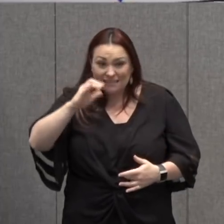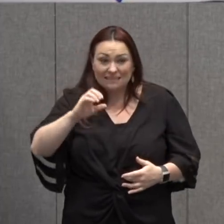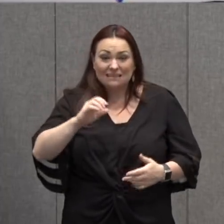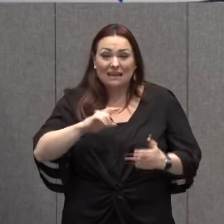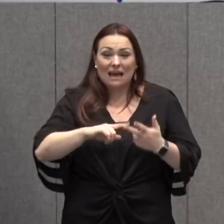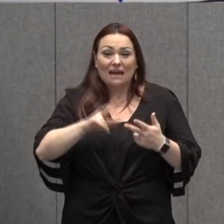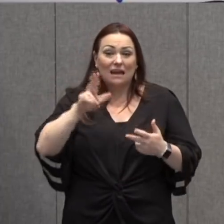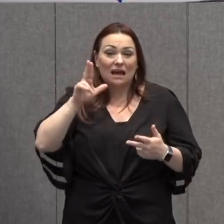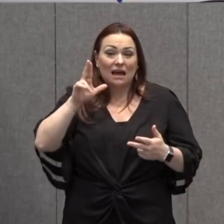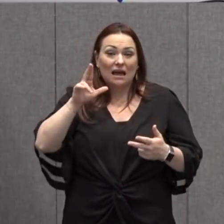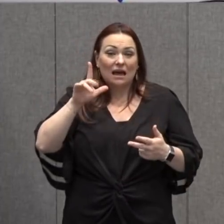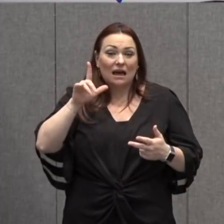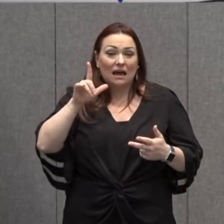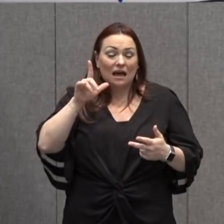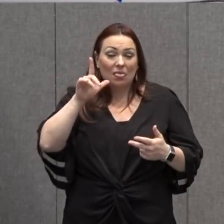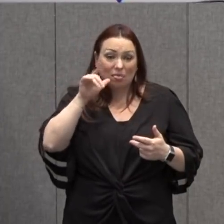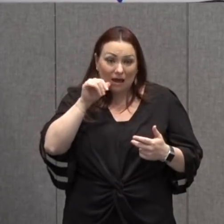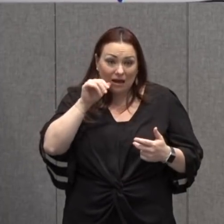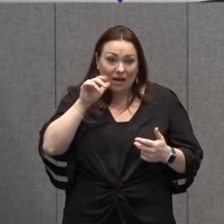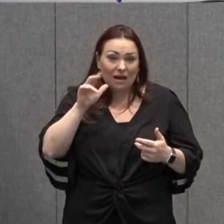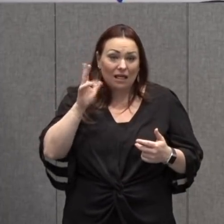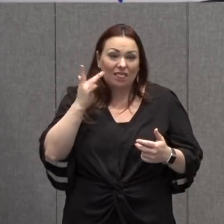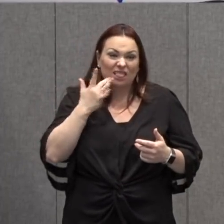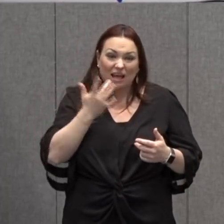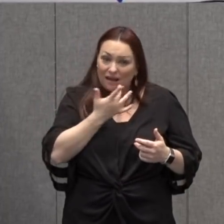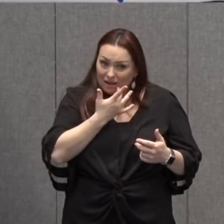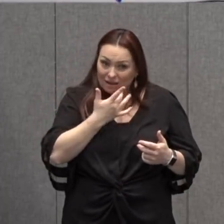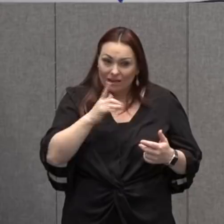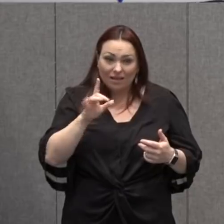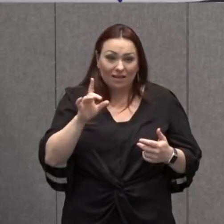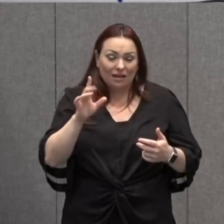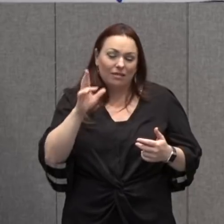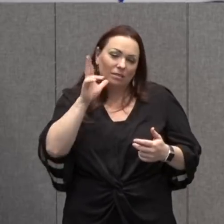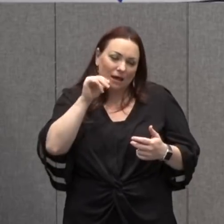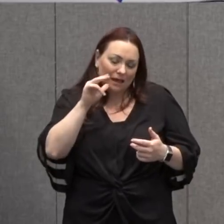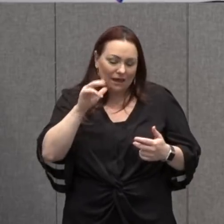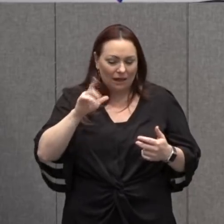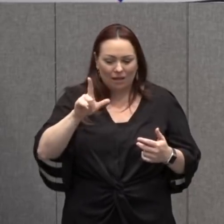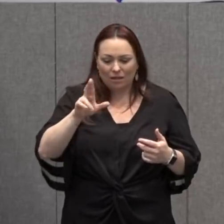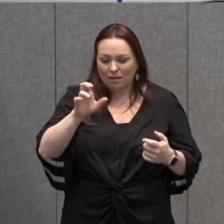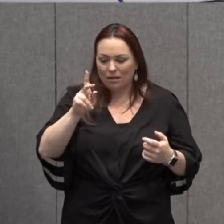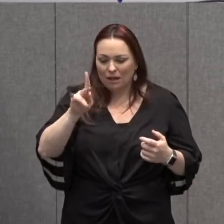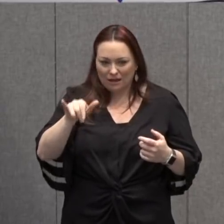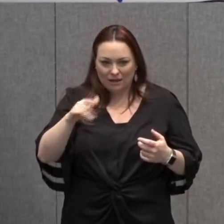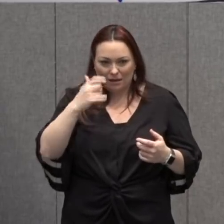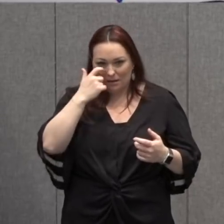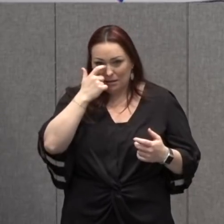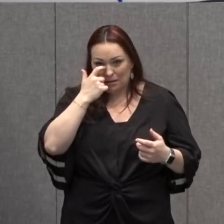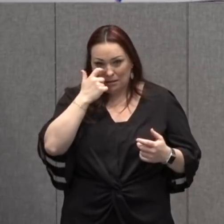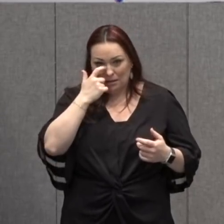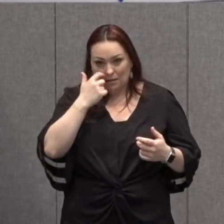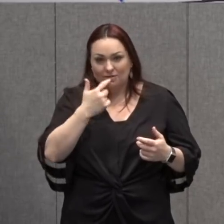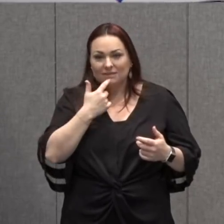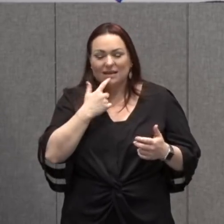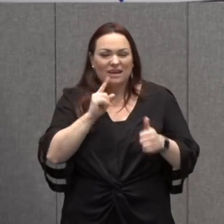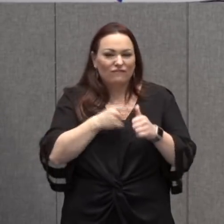Luck, or lock? [Ms. Maes] Luck. Luck, like lucky? [Ms. Maes] Yes, I'm very, - Okay. I'm having good luck today. - Okay, say the first one again.